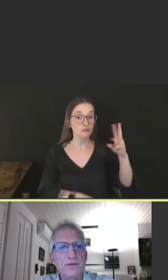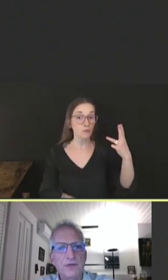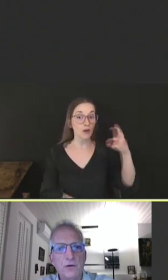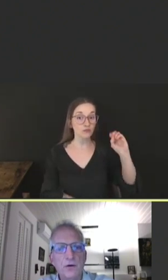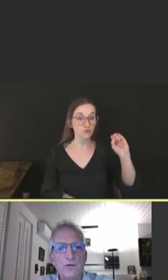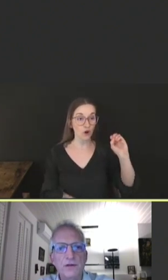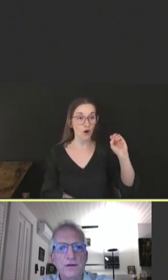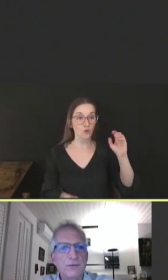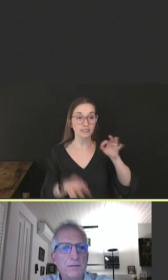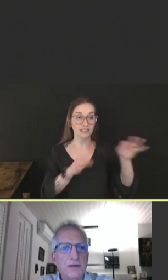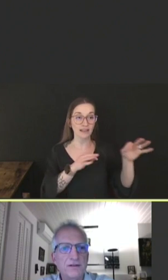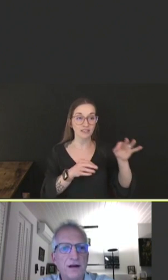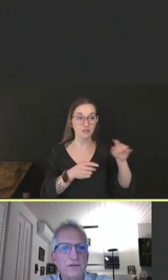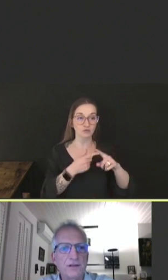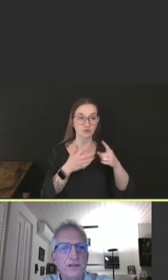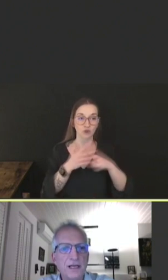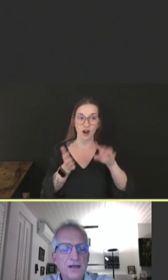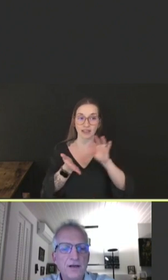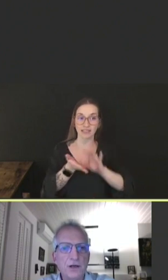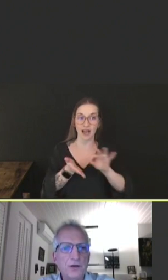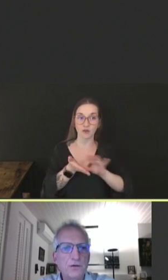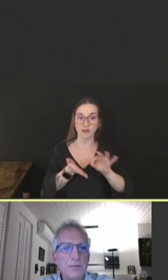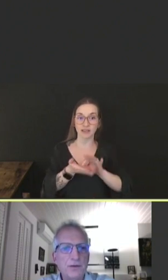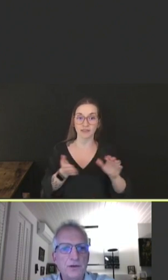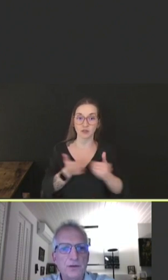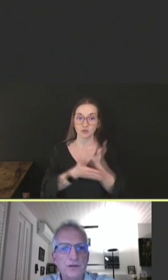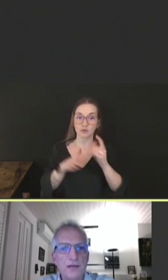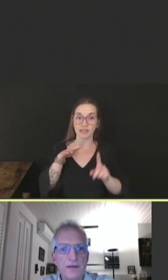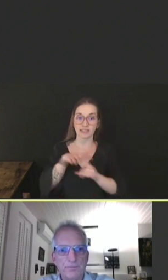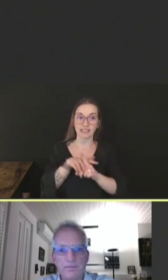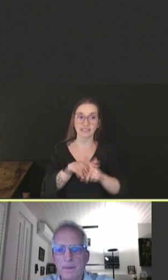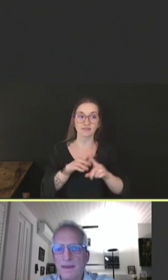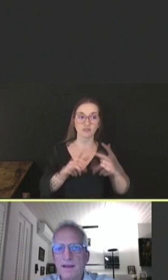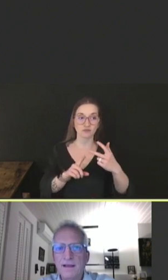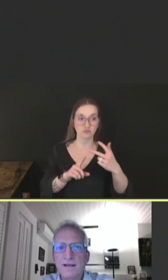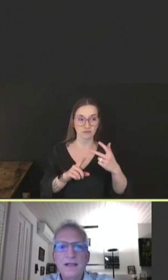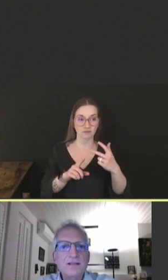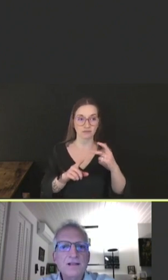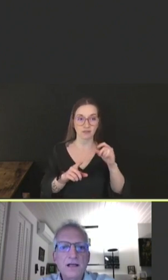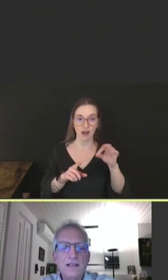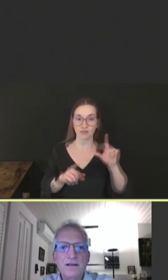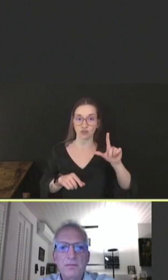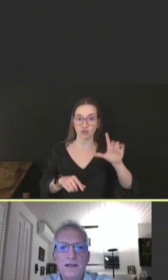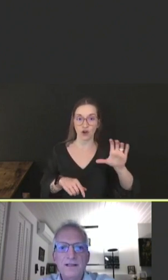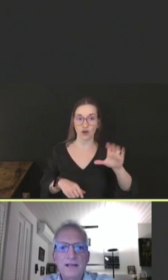case of Long-COVID three months after an acute episode. Next slide, please.